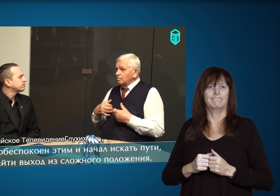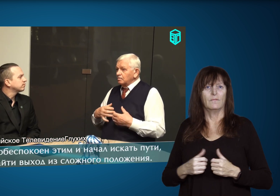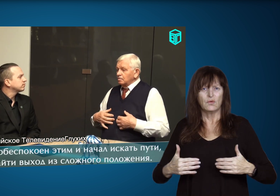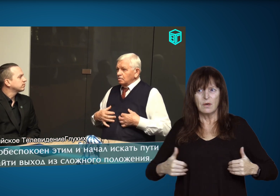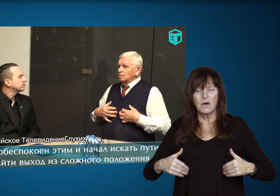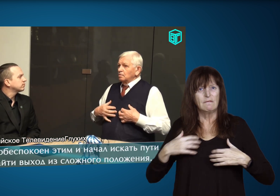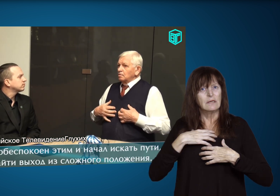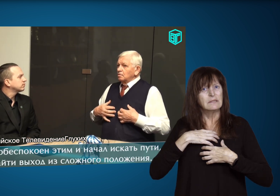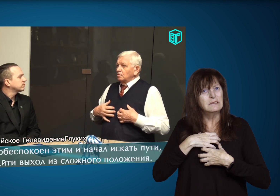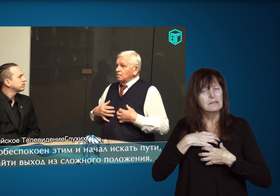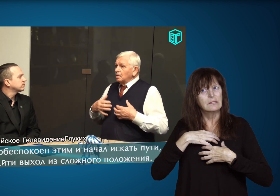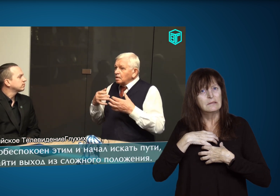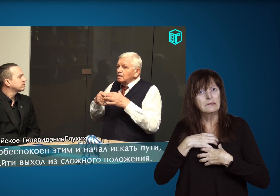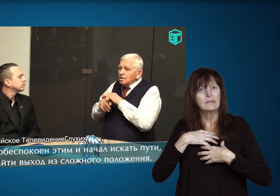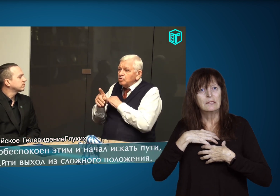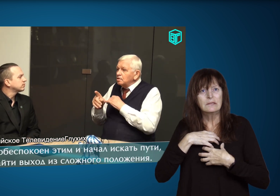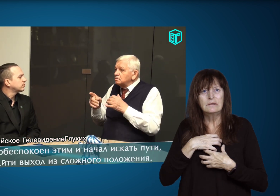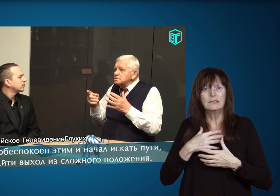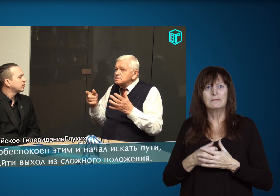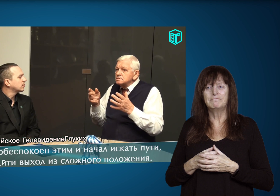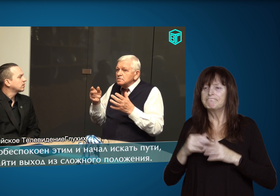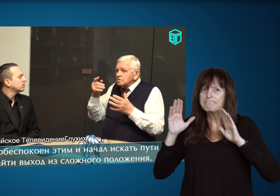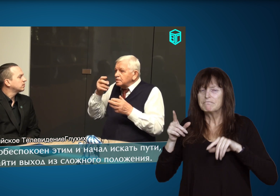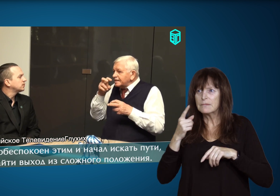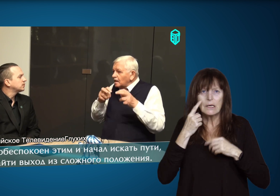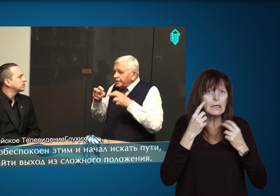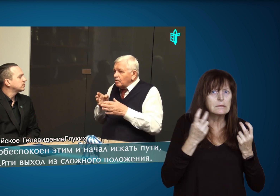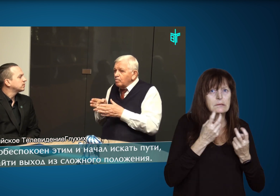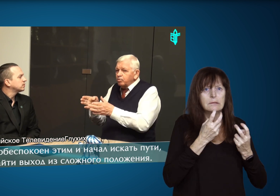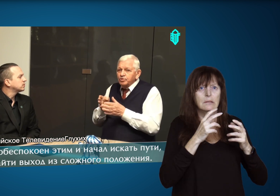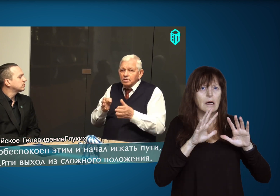Rebrov was concerned about it. He started looking